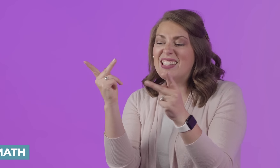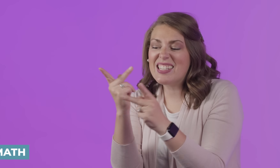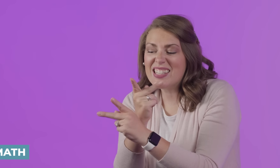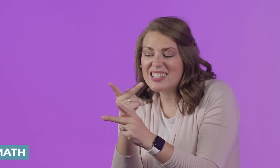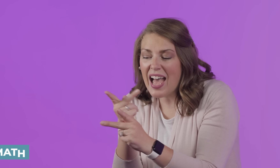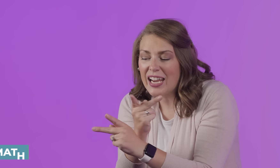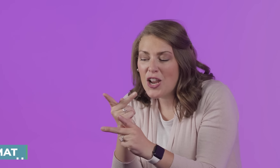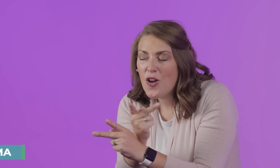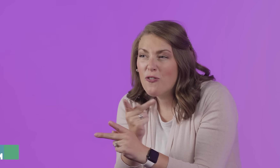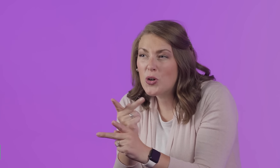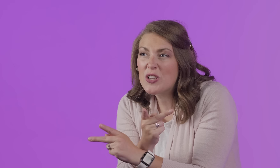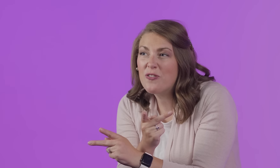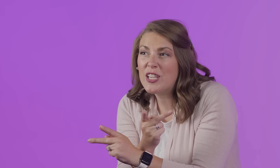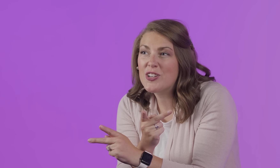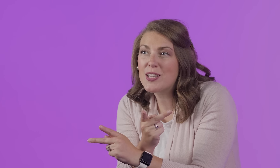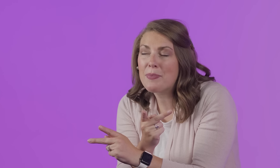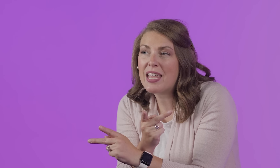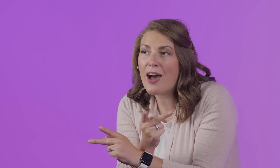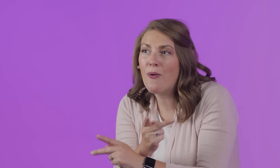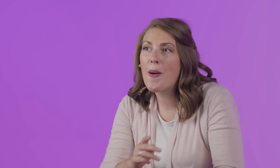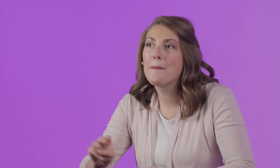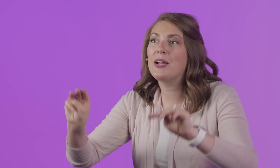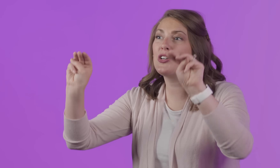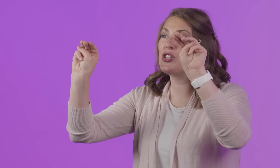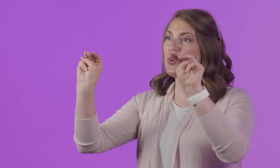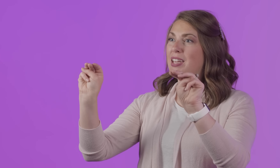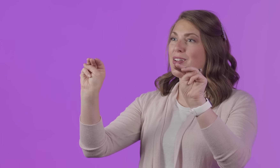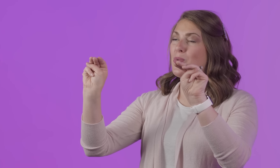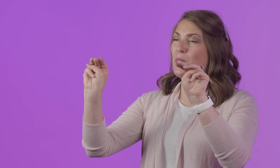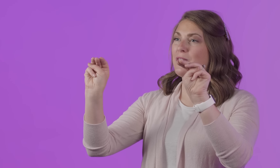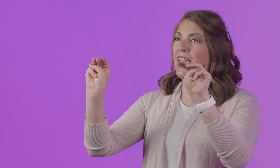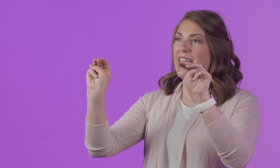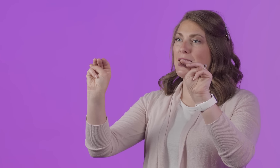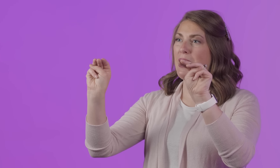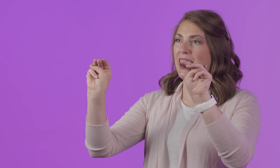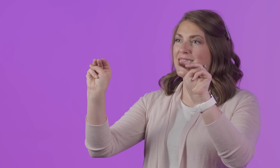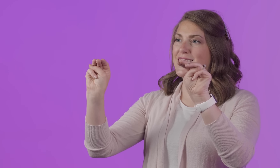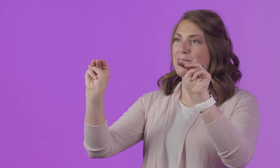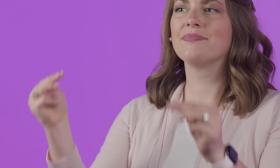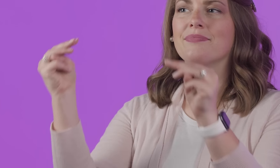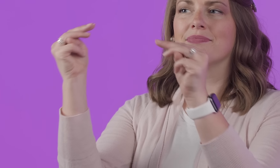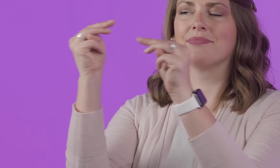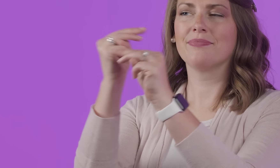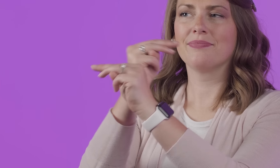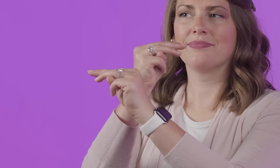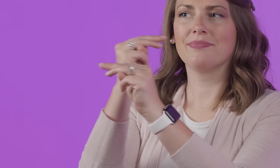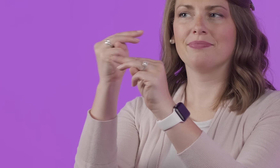This is the sign for to figure something out. But you're doing it with flat hands.